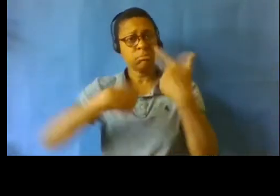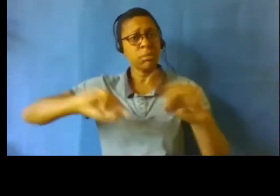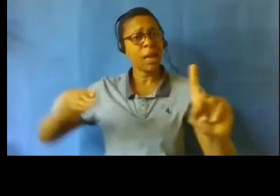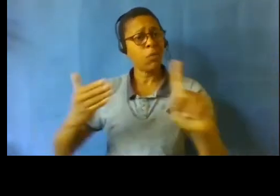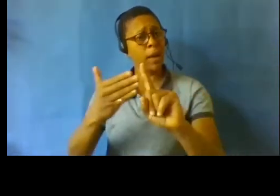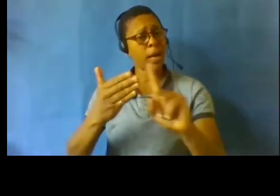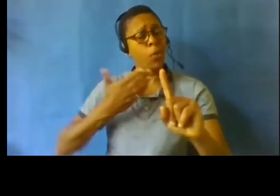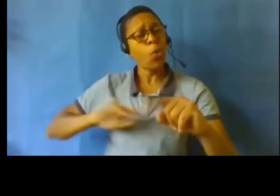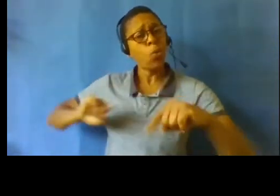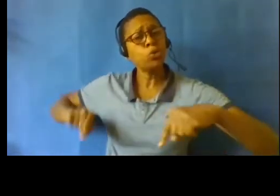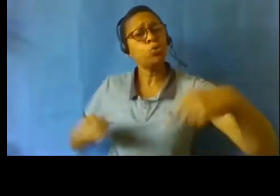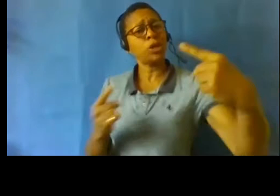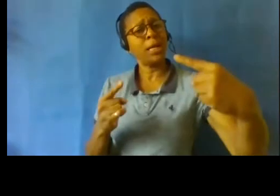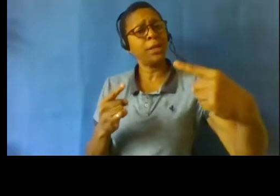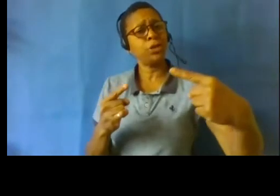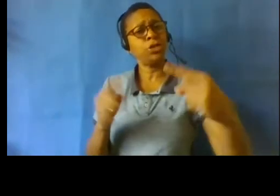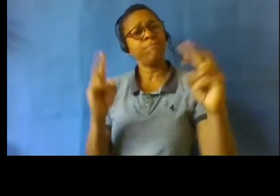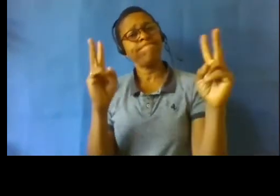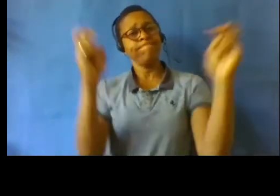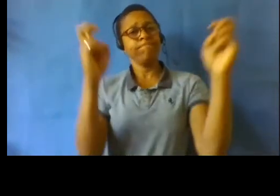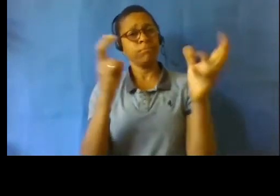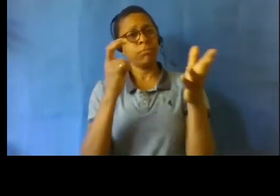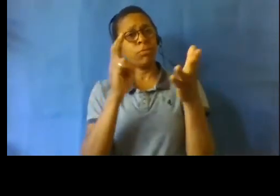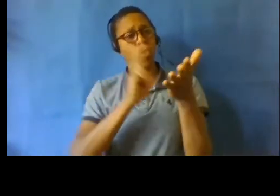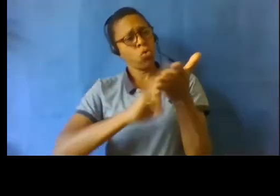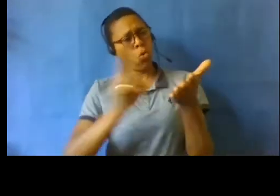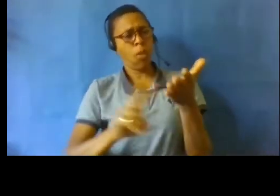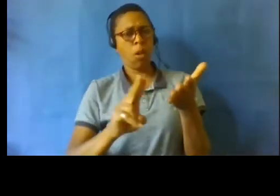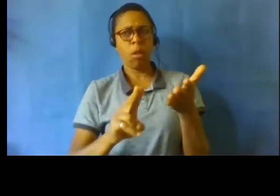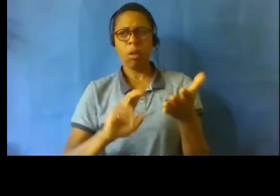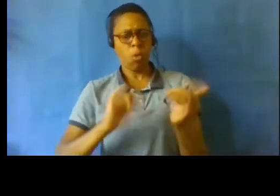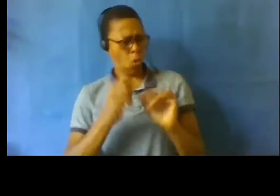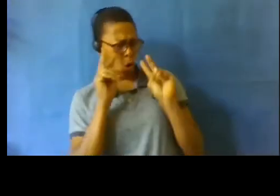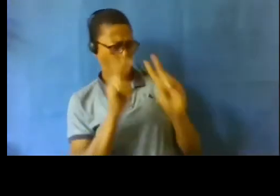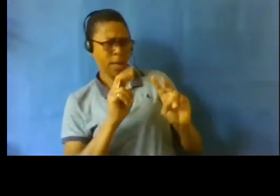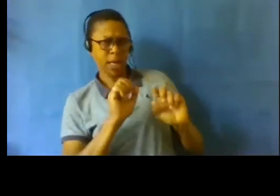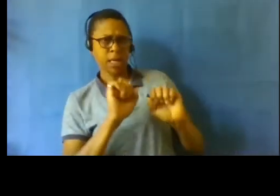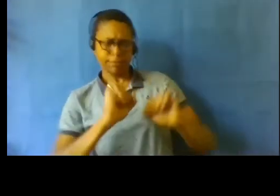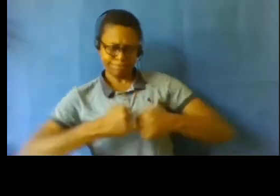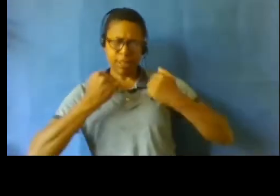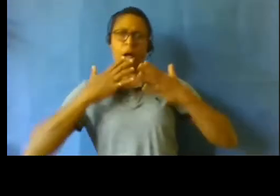bodies of difference as abnormal or transgressive to explore how ableism